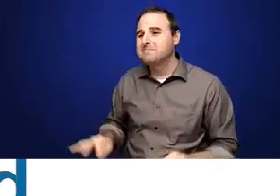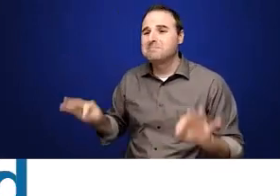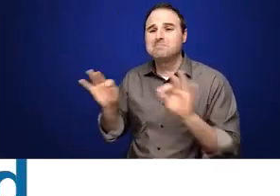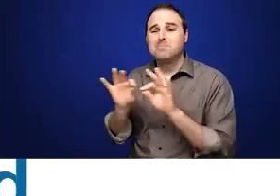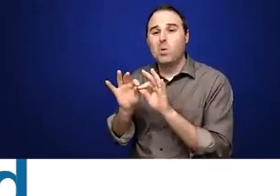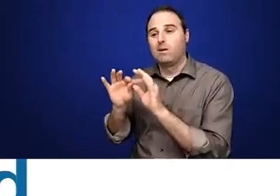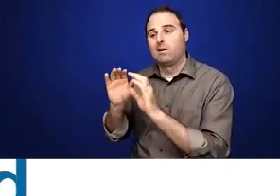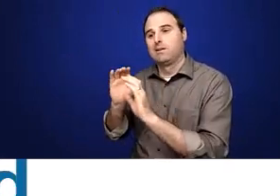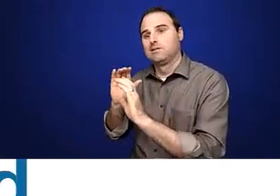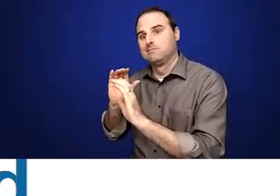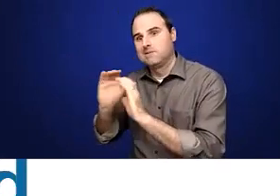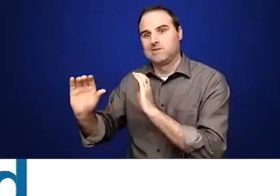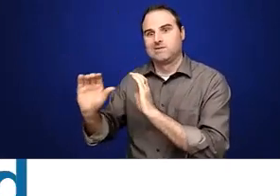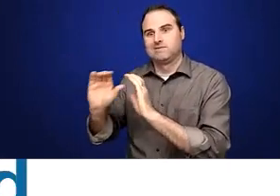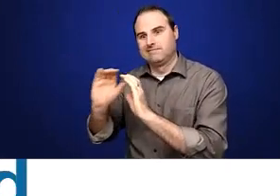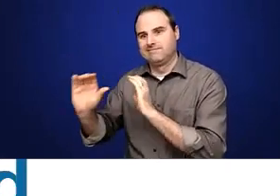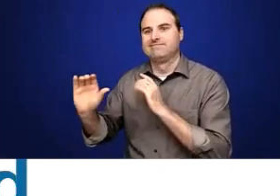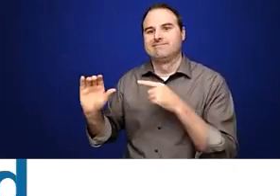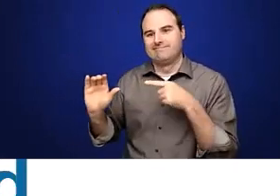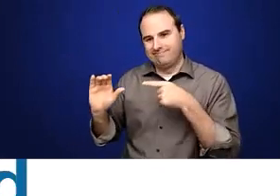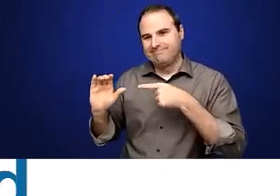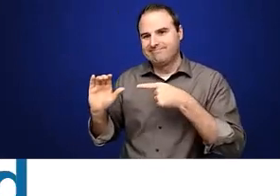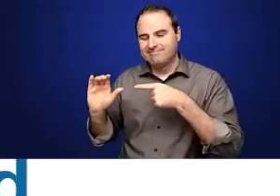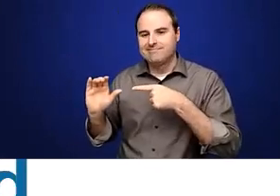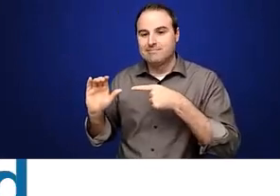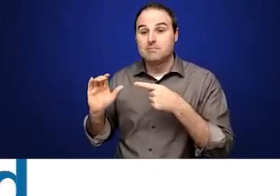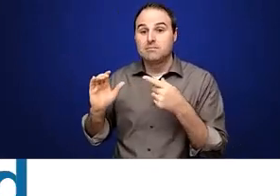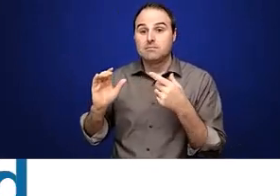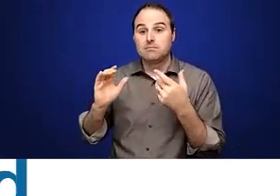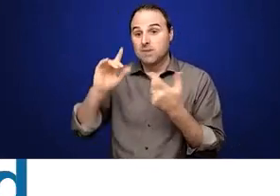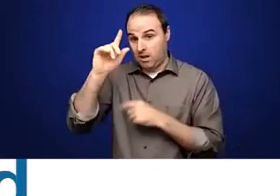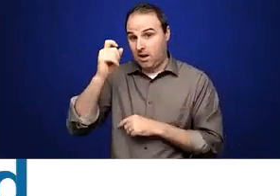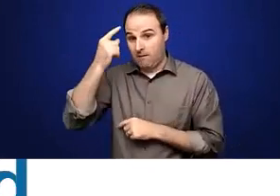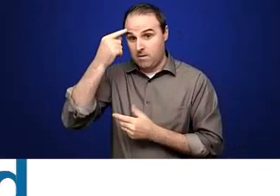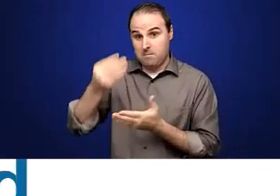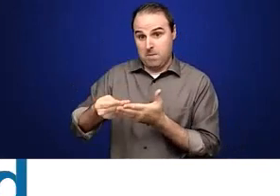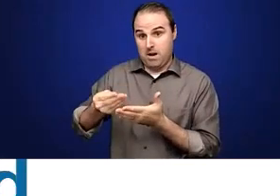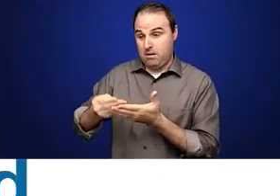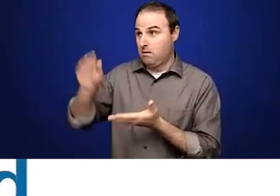Because this was public funding, we had to clarify at the very early stages